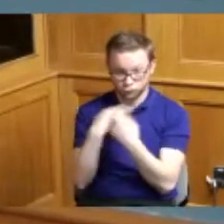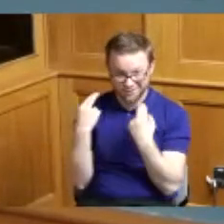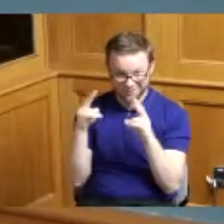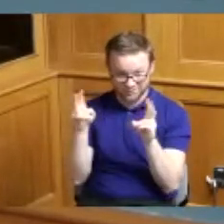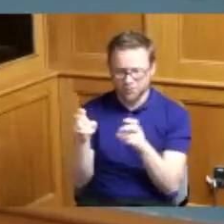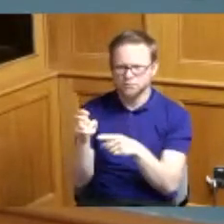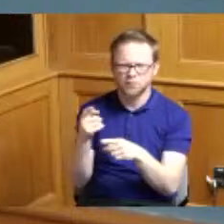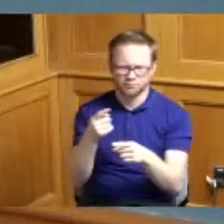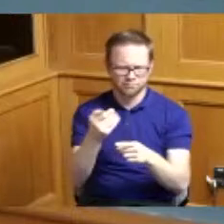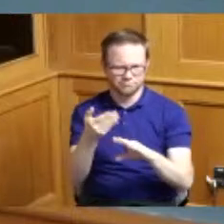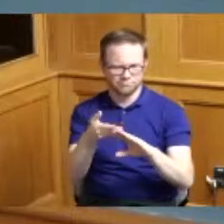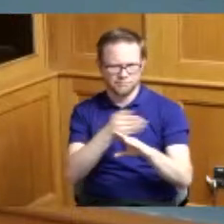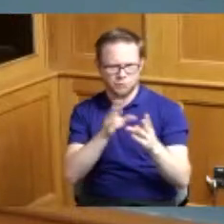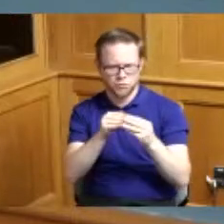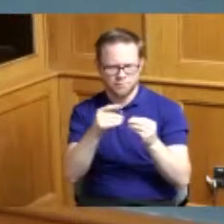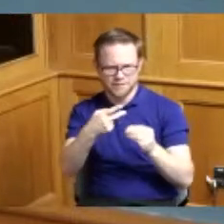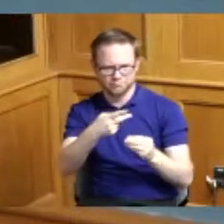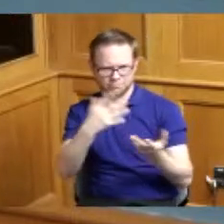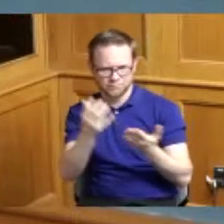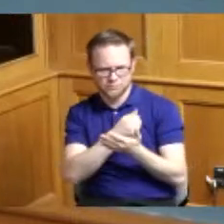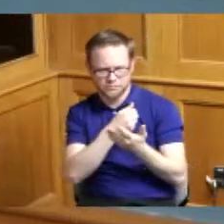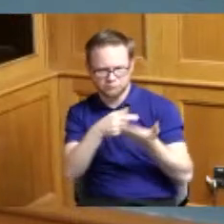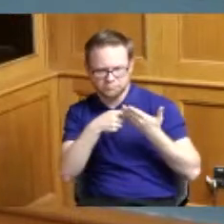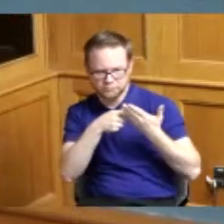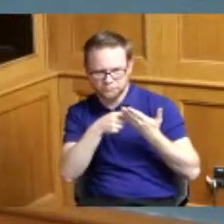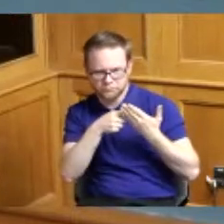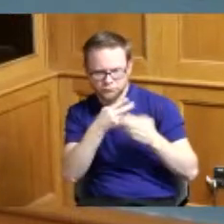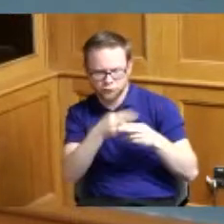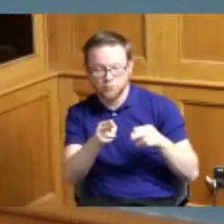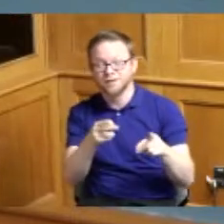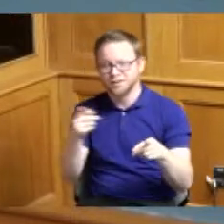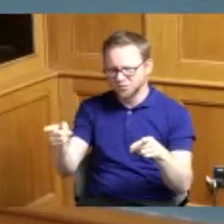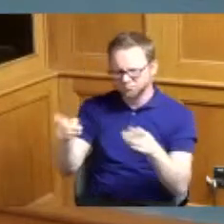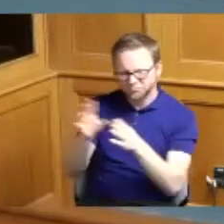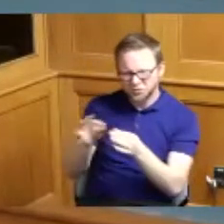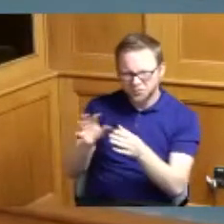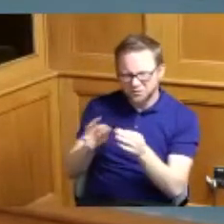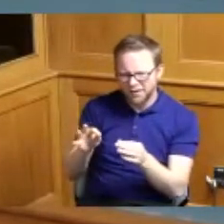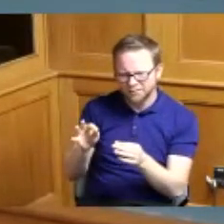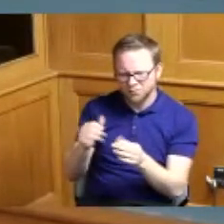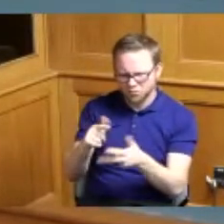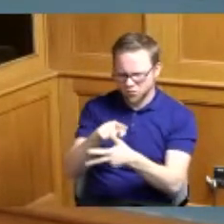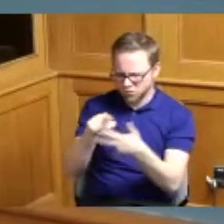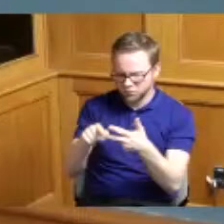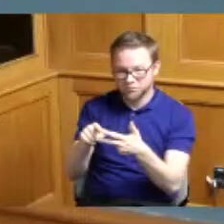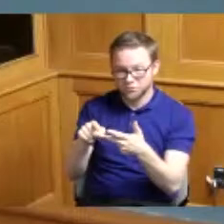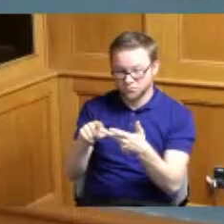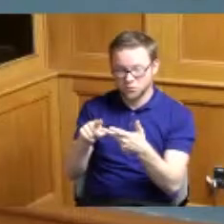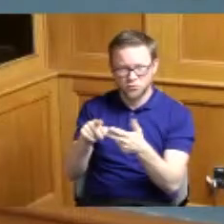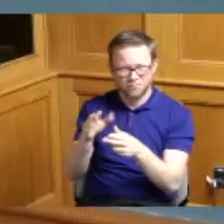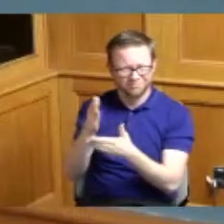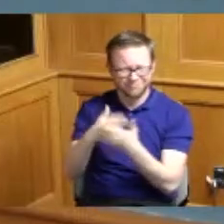there were three areas and one that has some risk can you talk about the risk yeah yeah